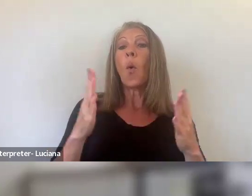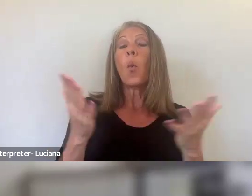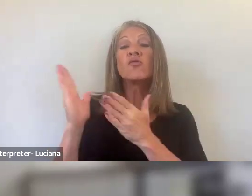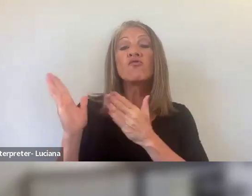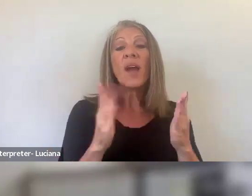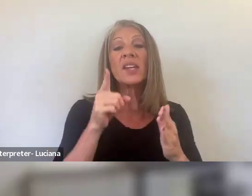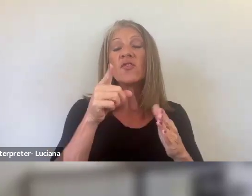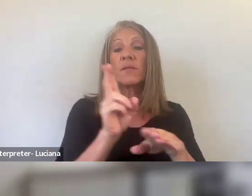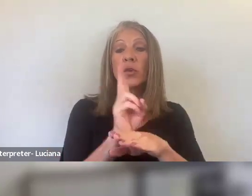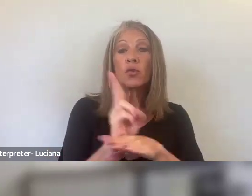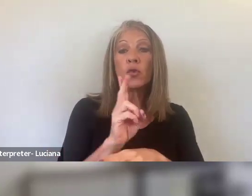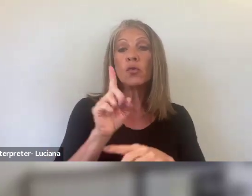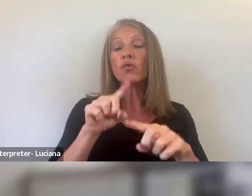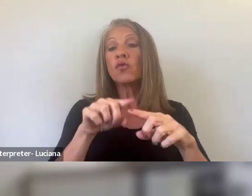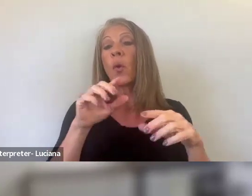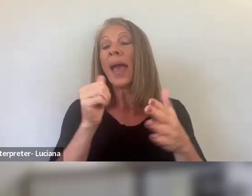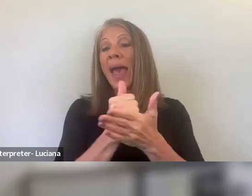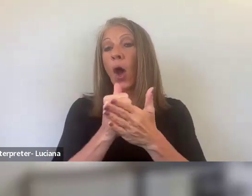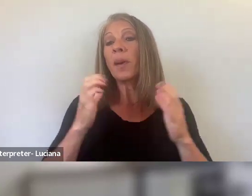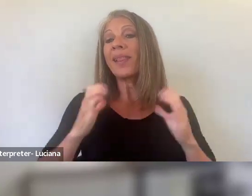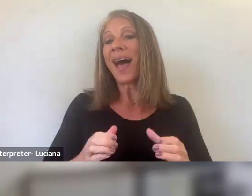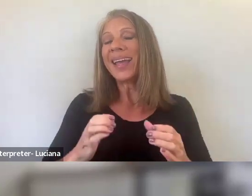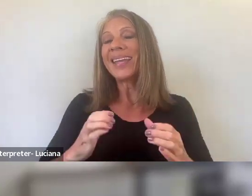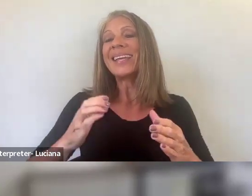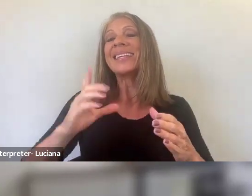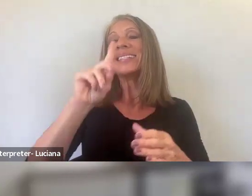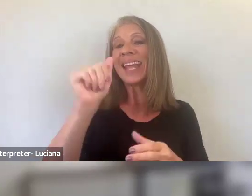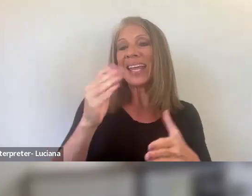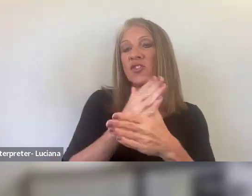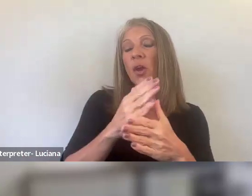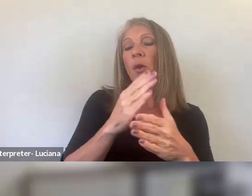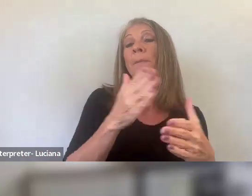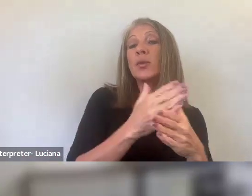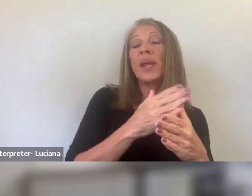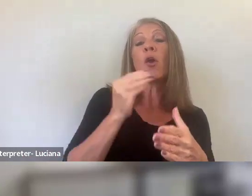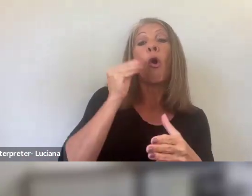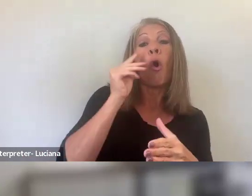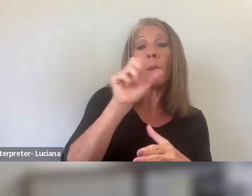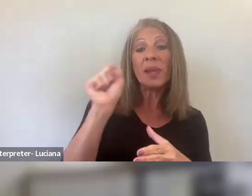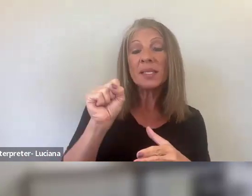you used to enable client data sharing between homeless service providers, CoCs,